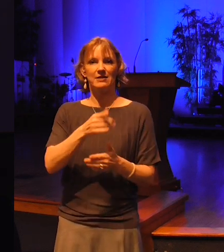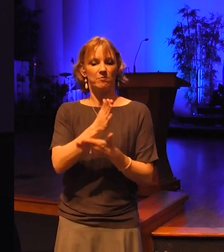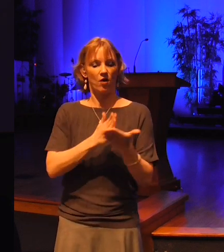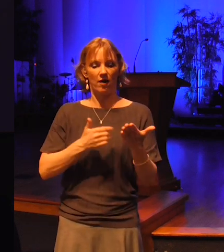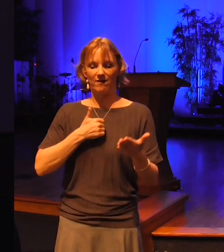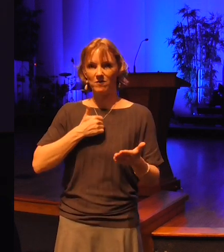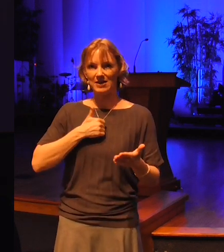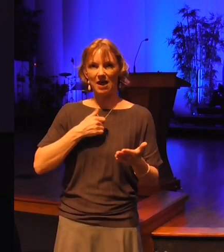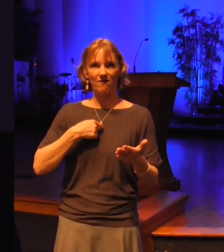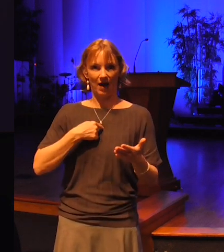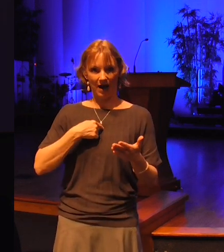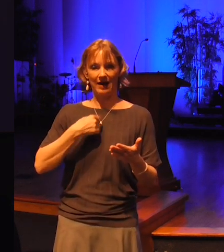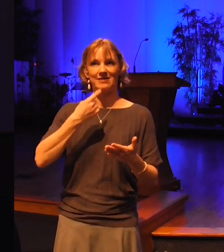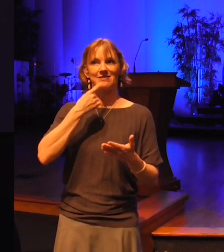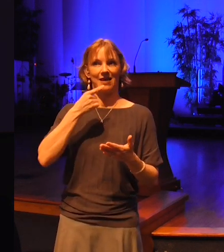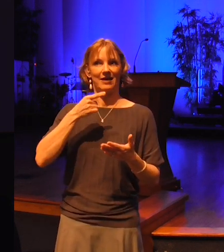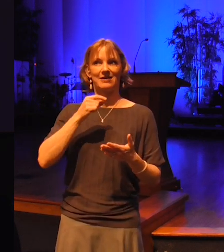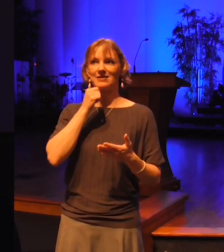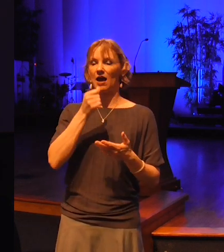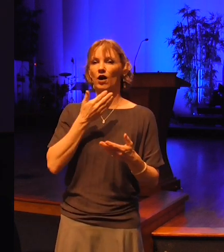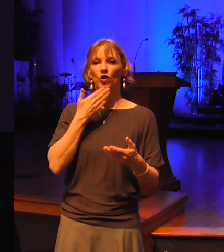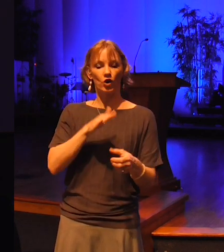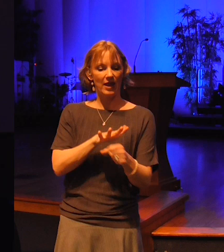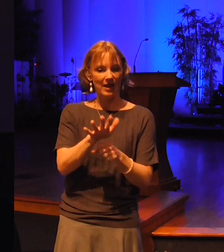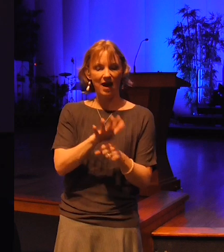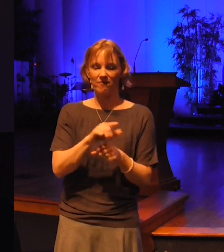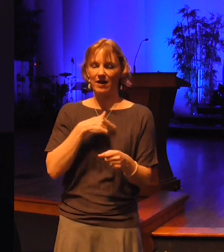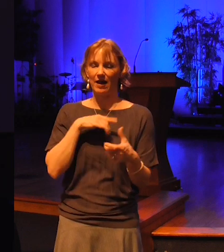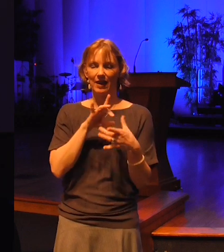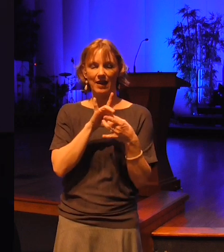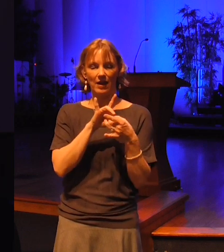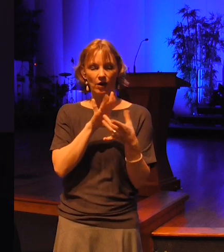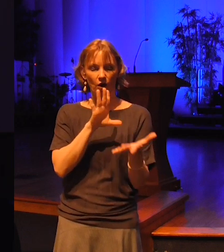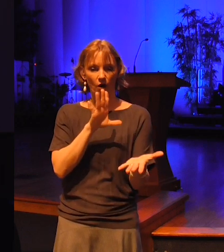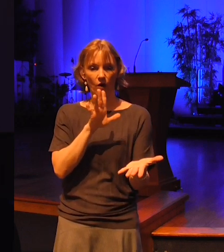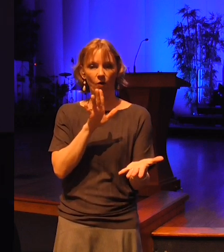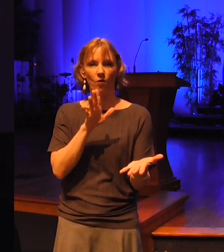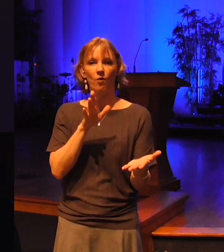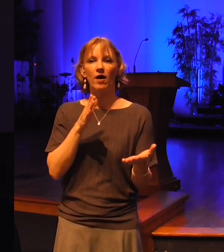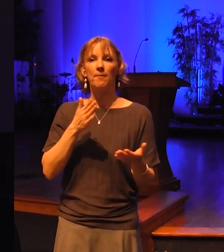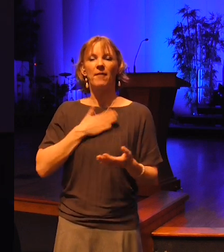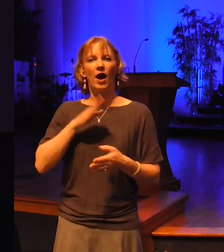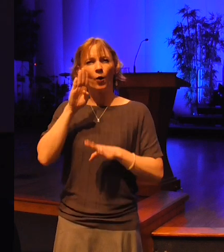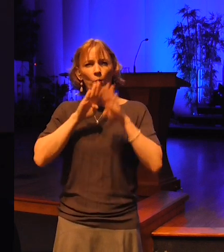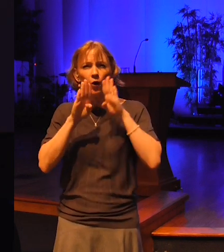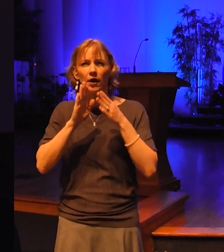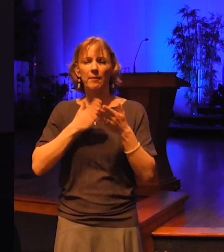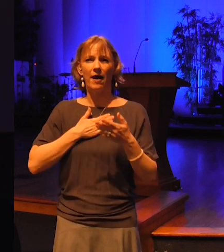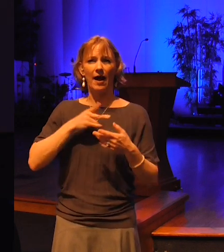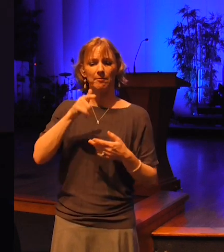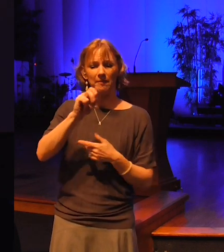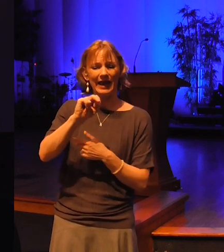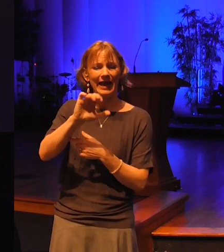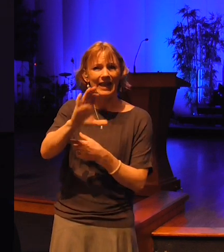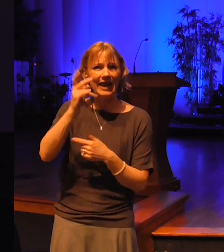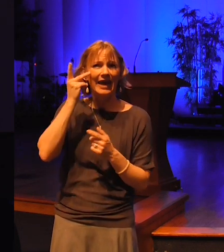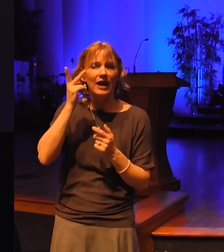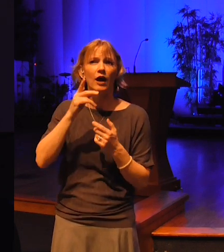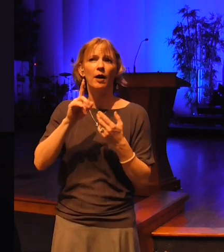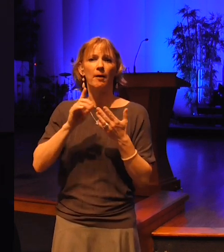on that is not good enough go i let my worry my panic my procrastination all of these layers of